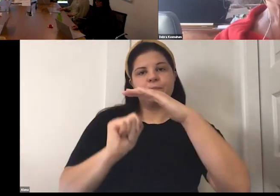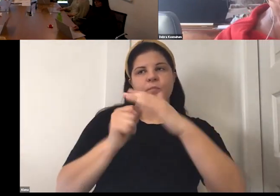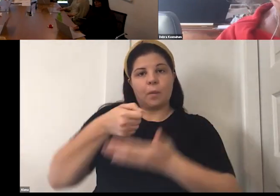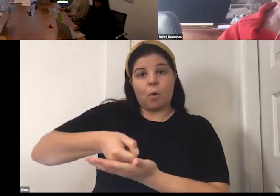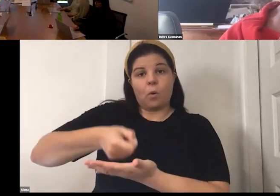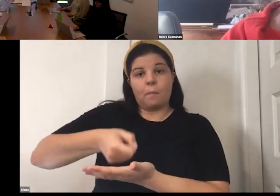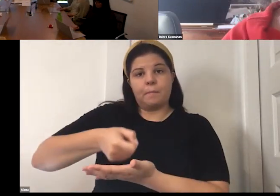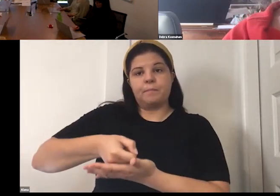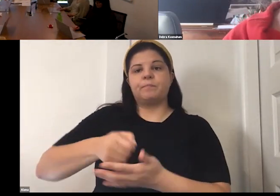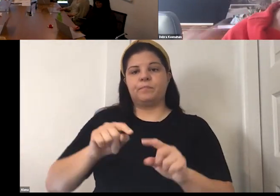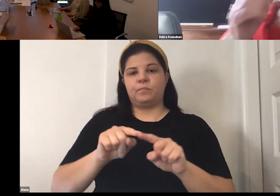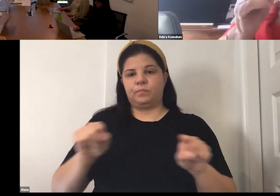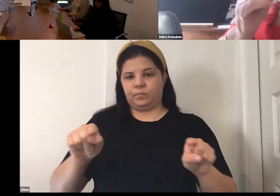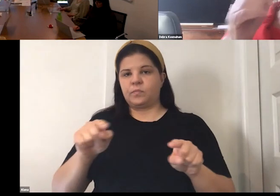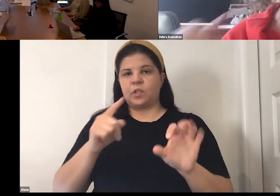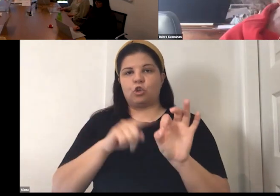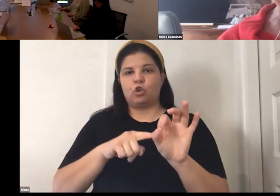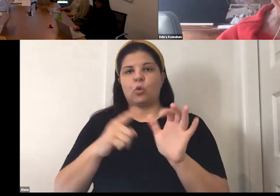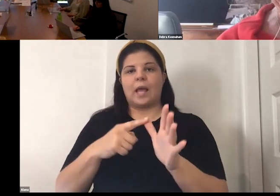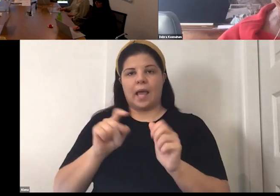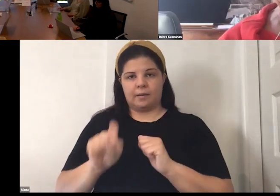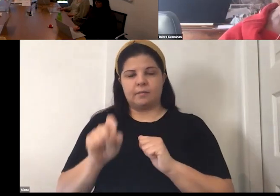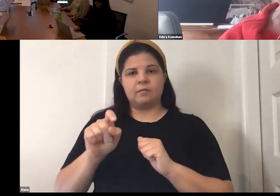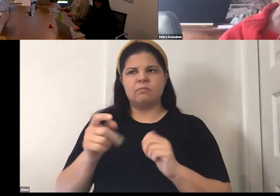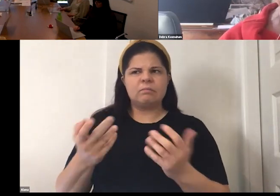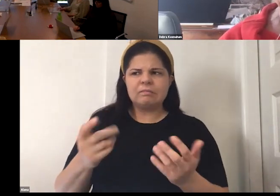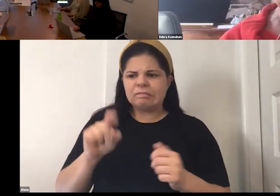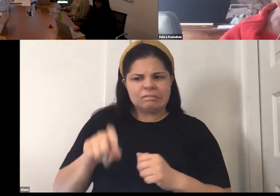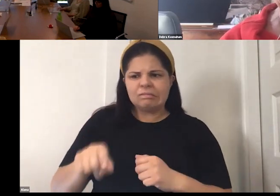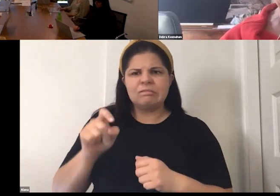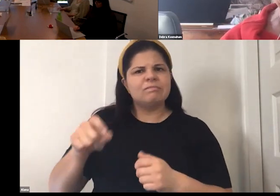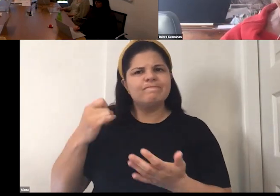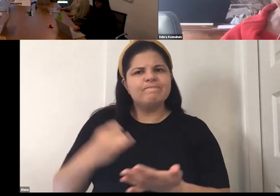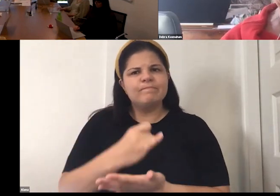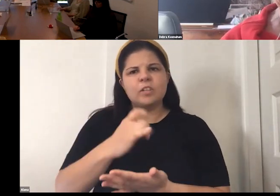the screen, and if you're unable to do that, please contact us.